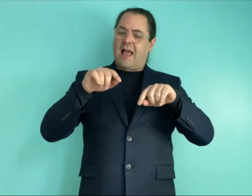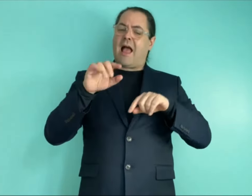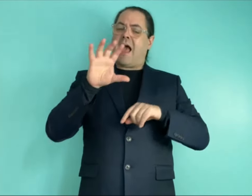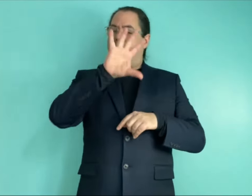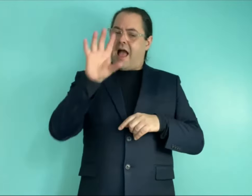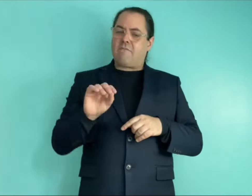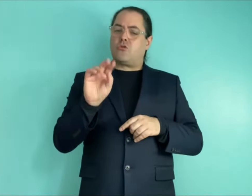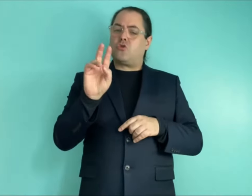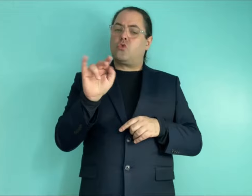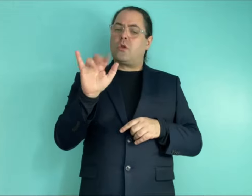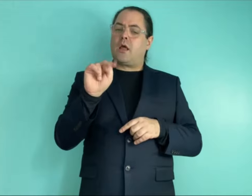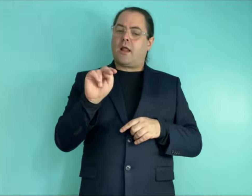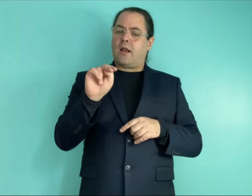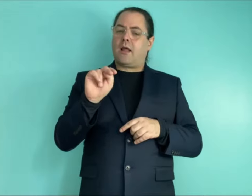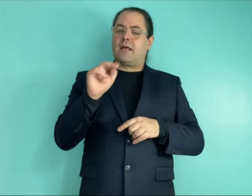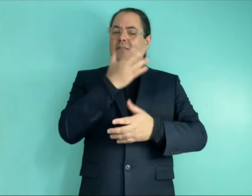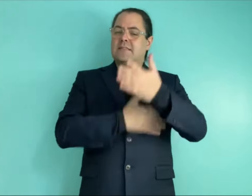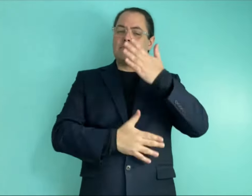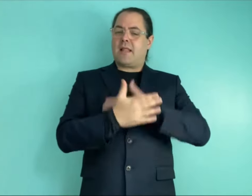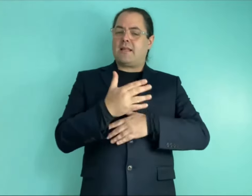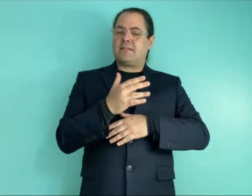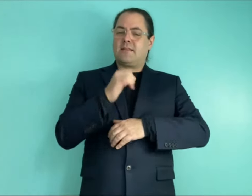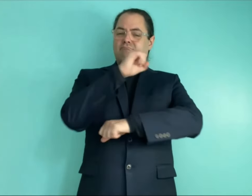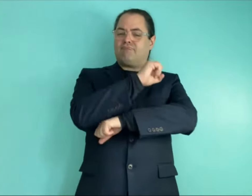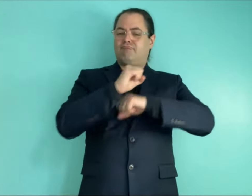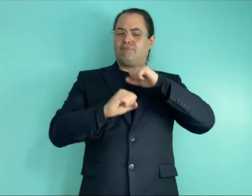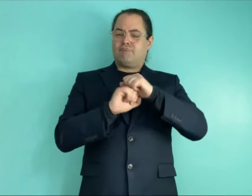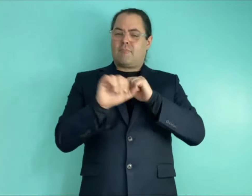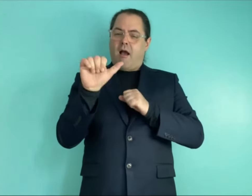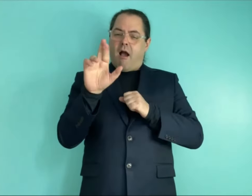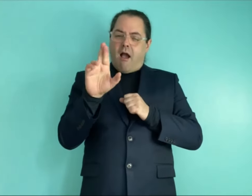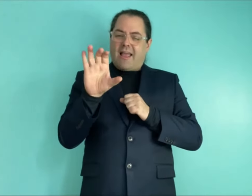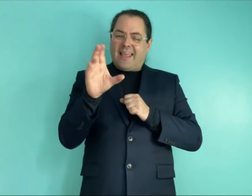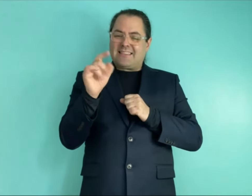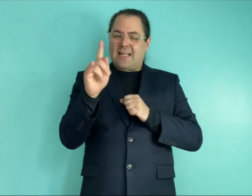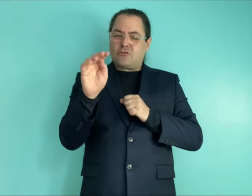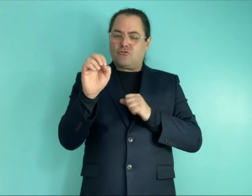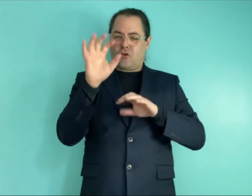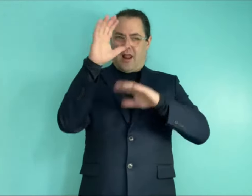16:17:38 It has got a policy, which is the African Union disability strategic framework,